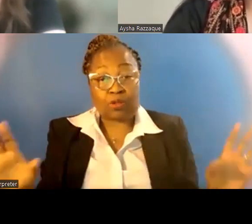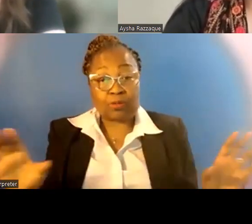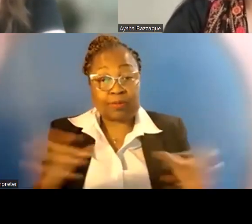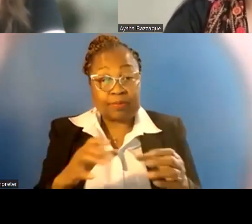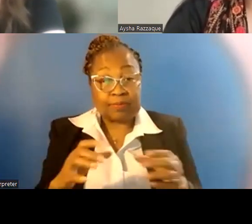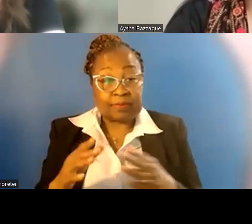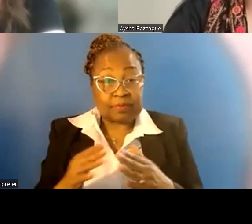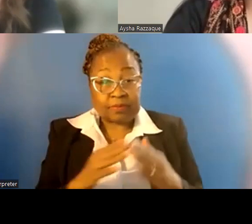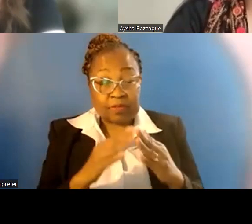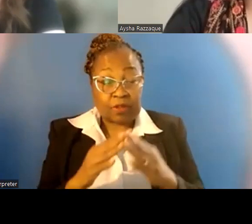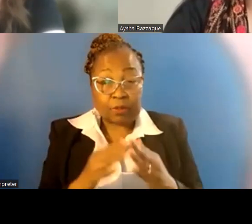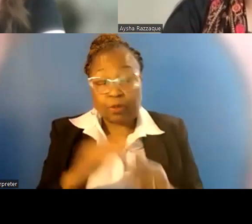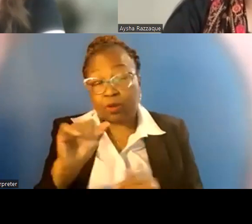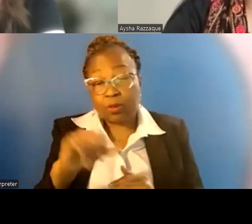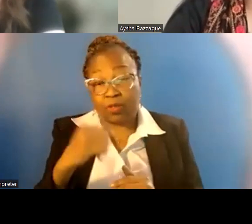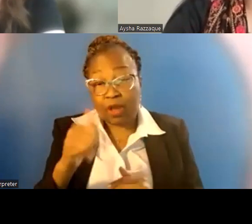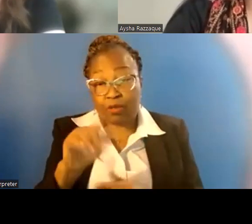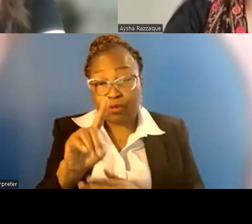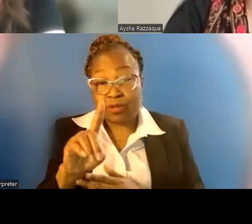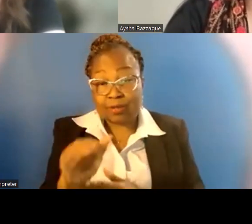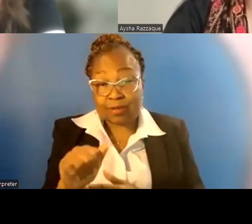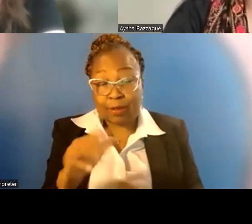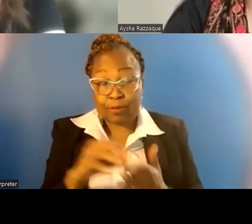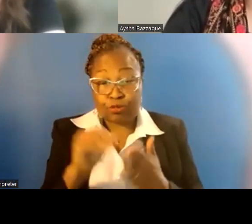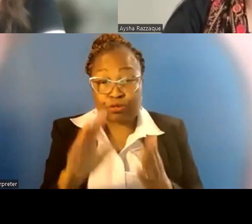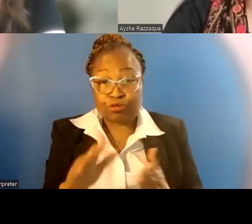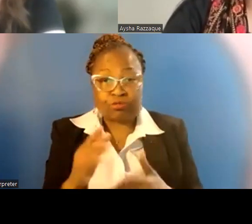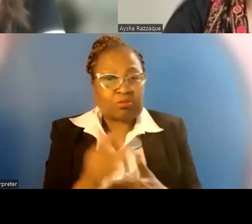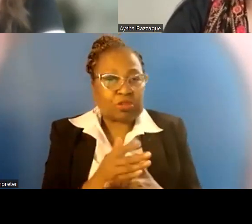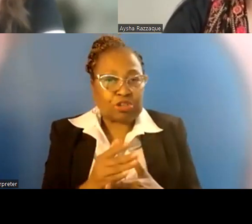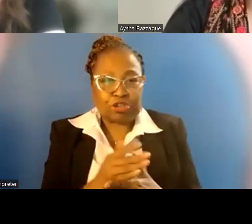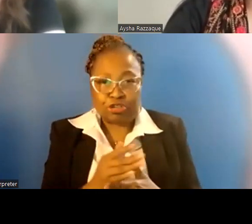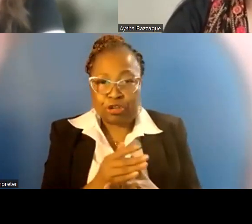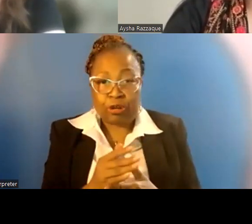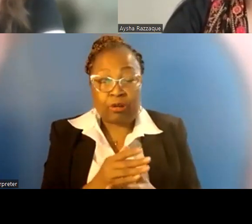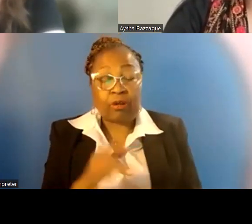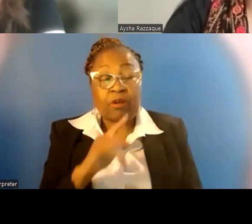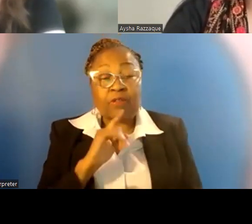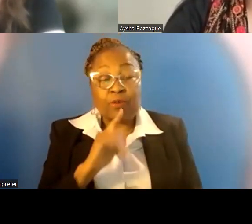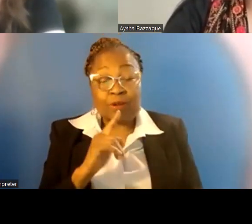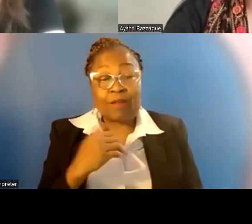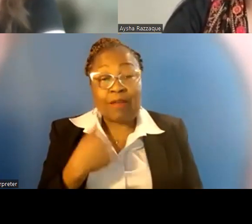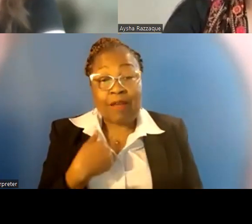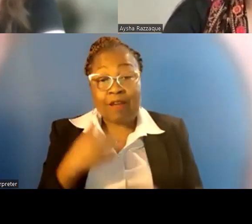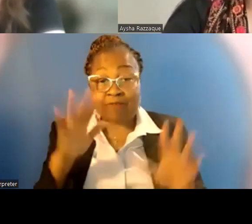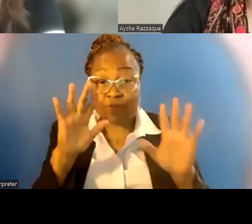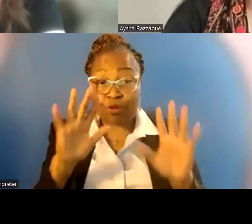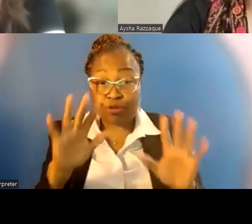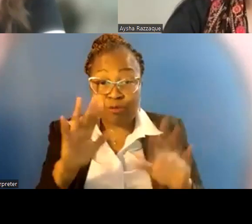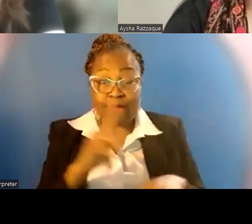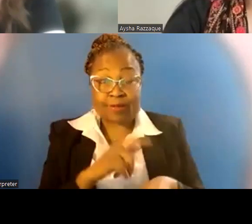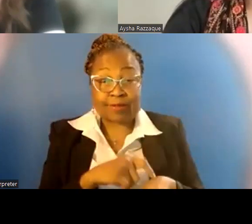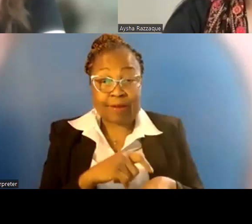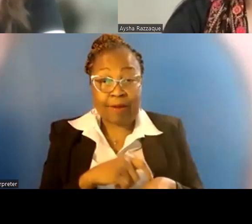with other disabled students to kind of just share out, they have a really great time talking about